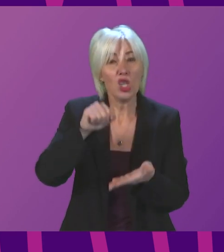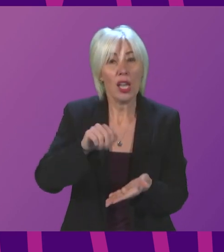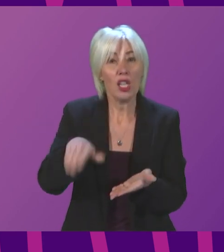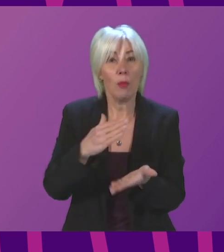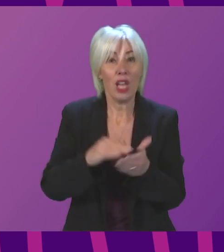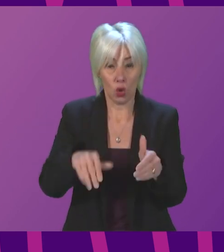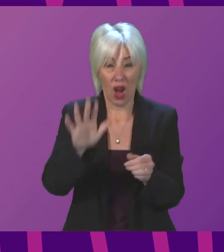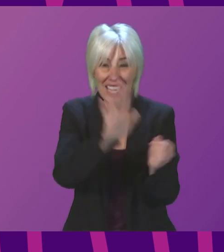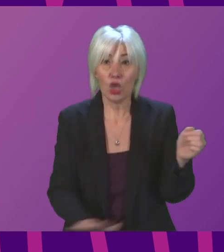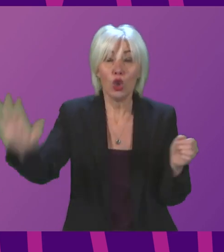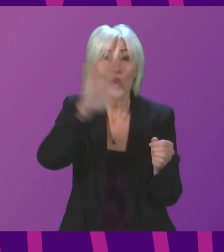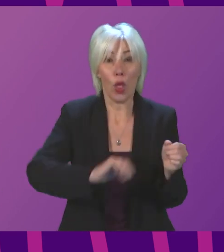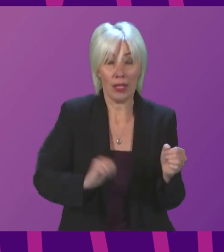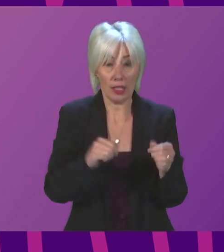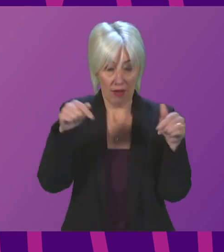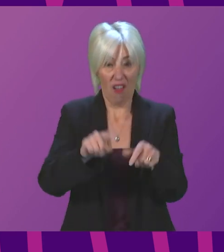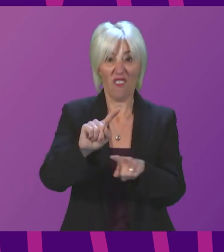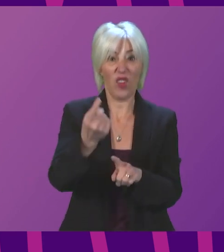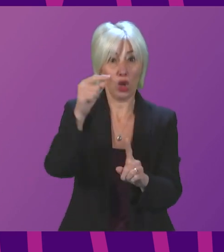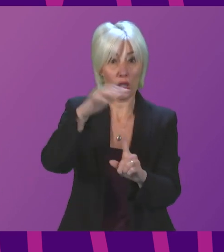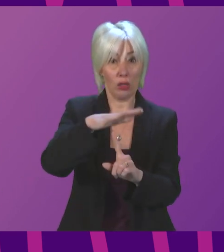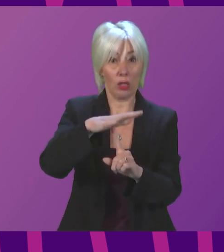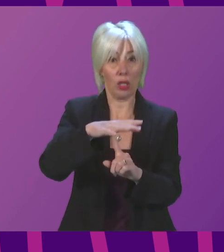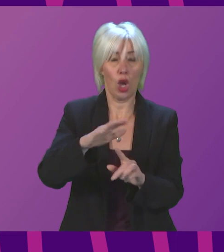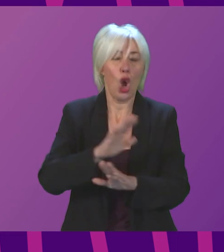interest first—not the narrow interests of the nationalist coalition.